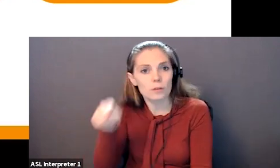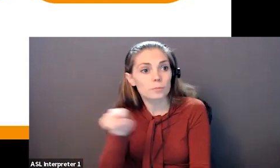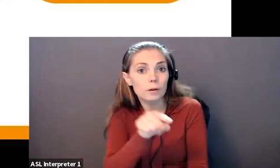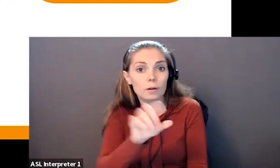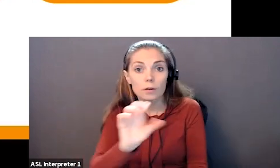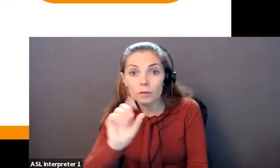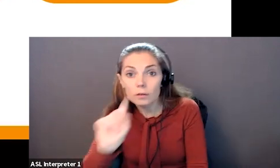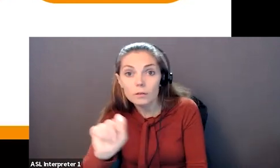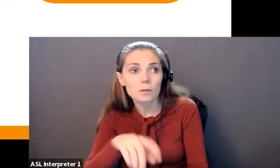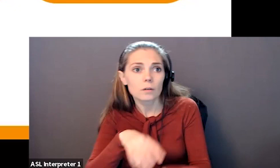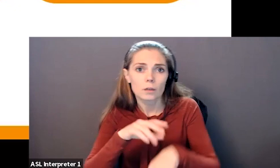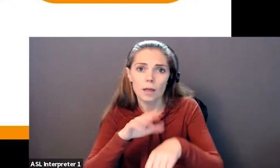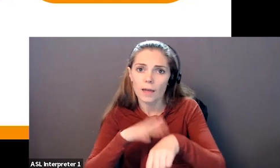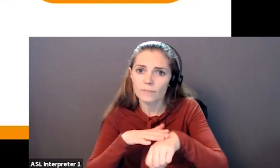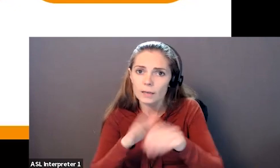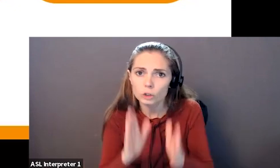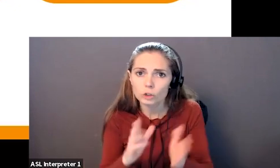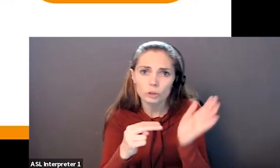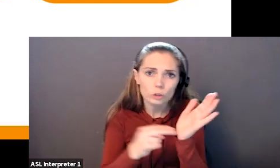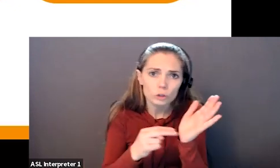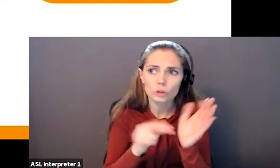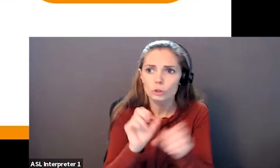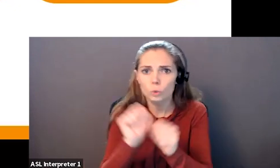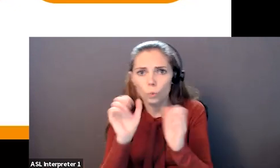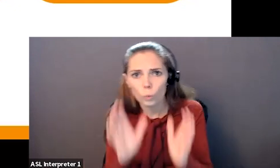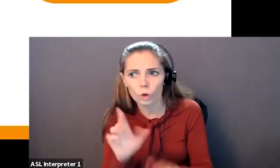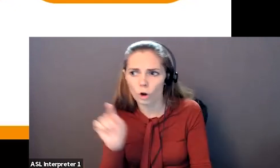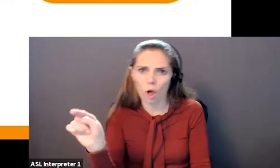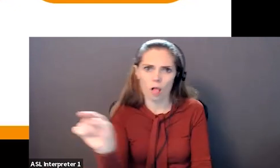around the worker but also the employer having those trusting and supportive conversations